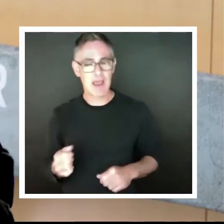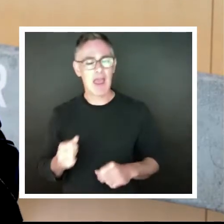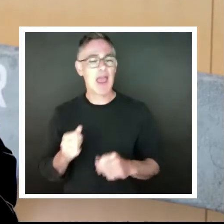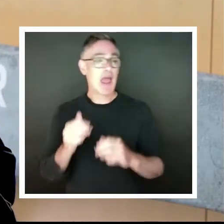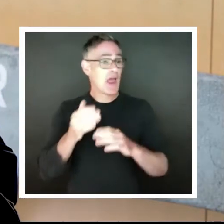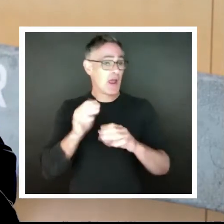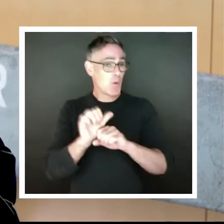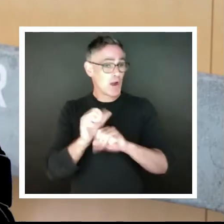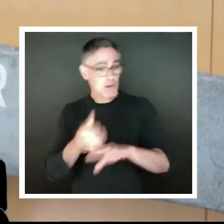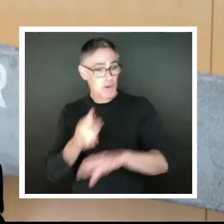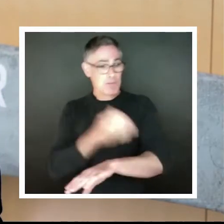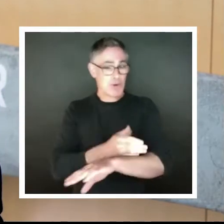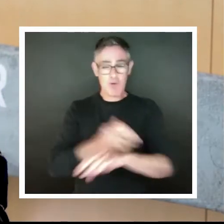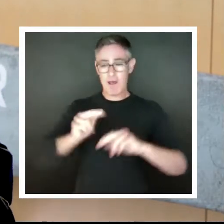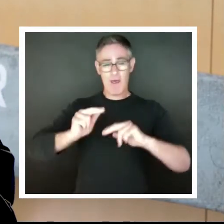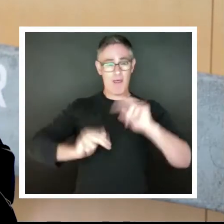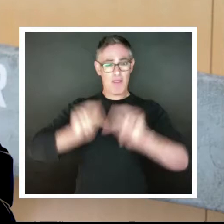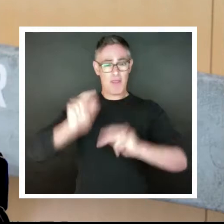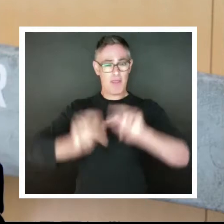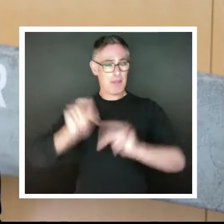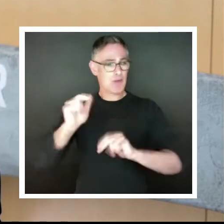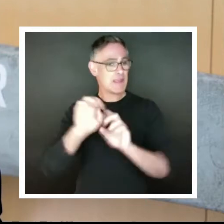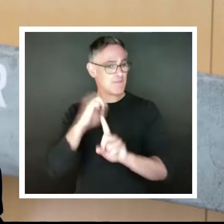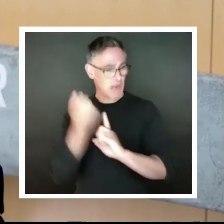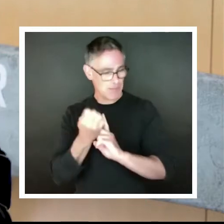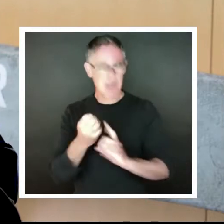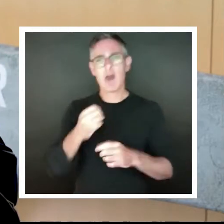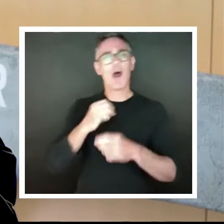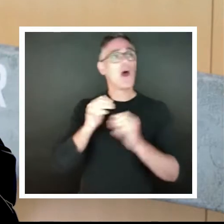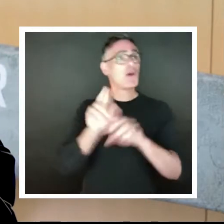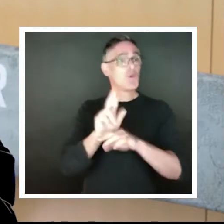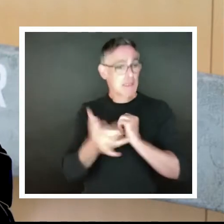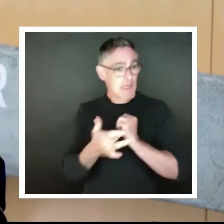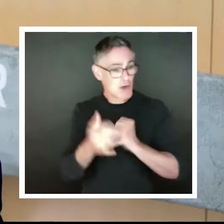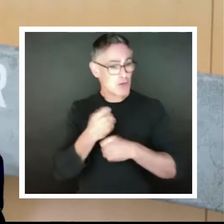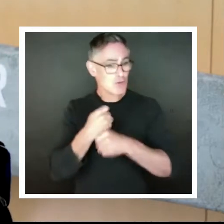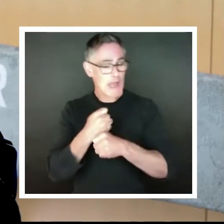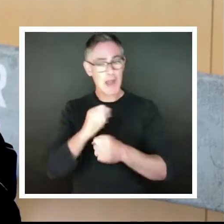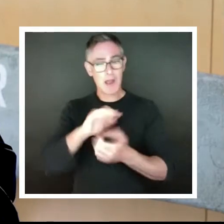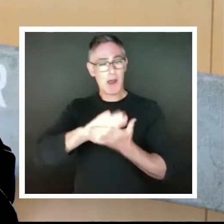Use technology to create peace cities, where civil infrastructure does not divide